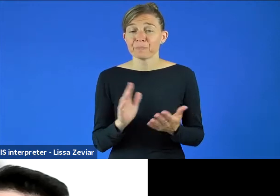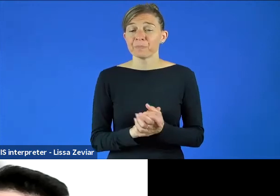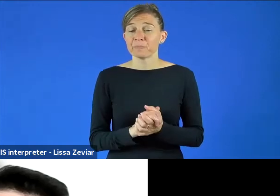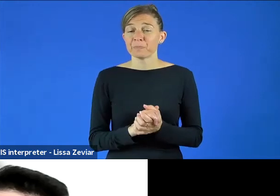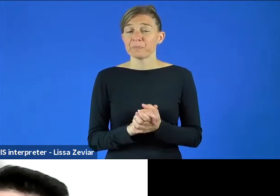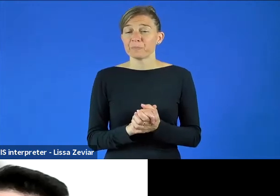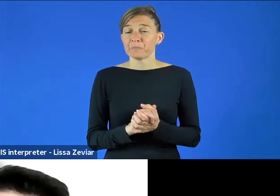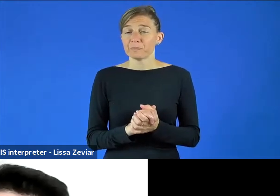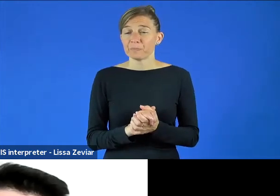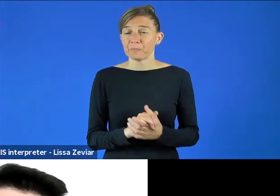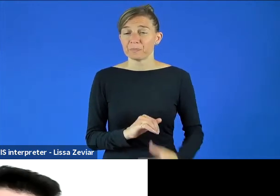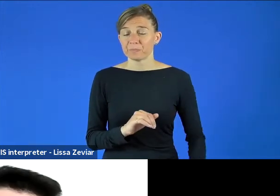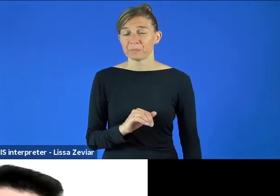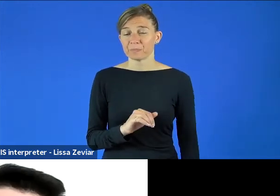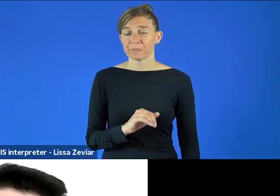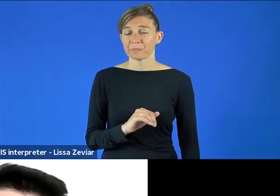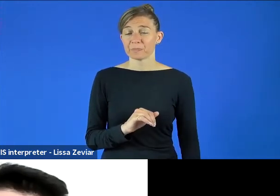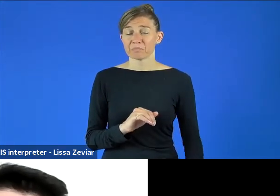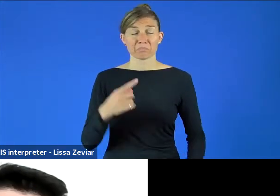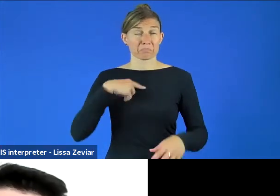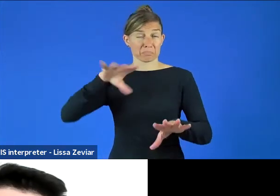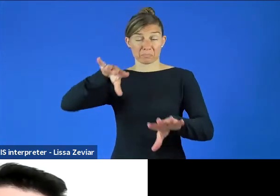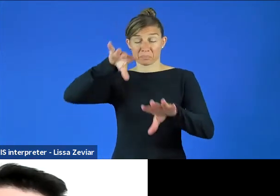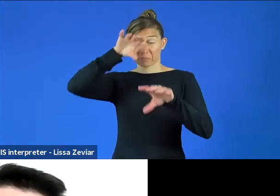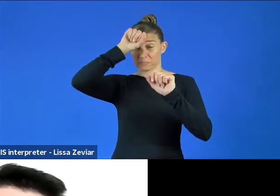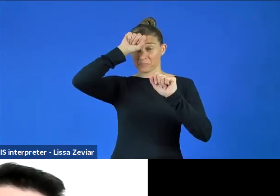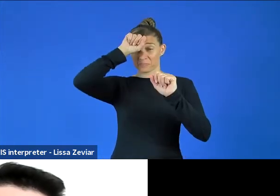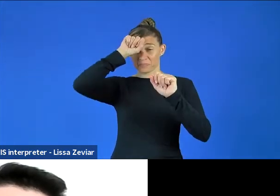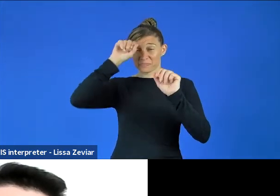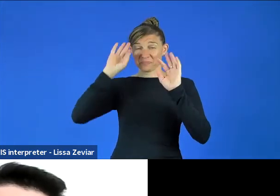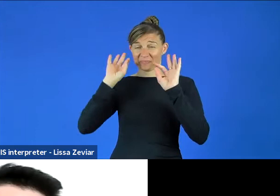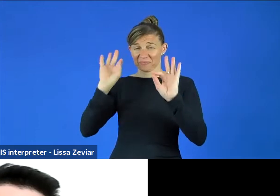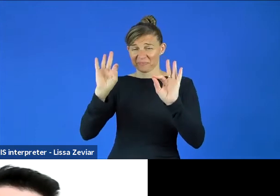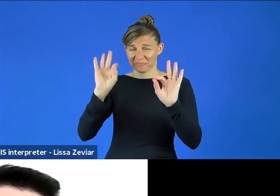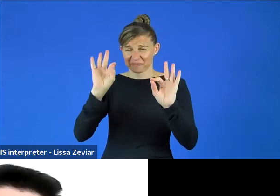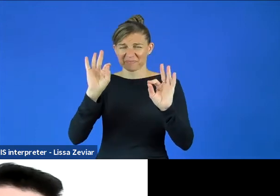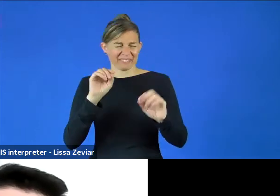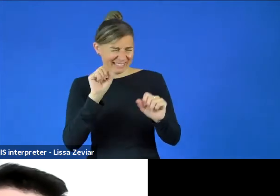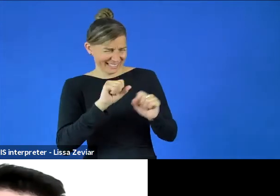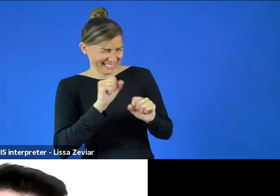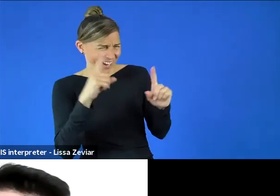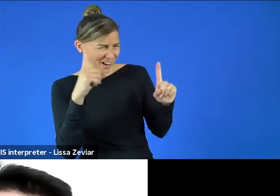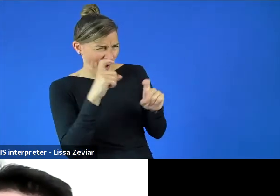Well, the question as I understand it... Complicated I think. MALIN: It is a complicated question.